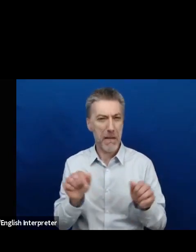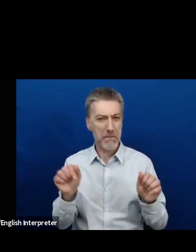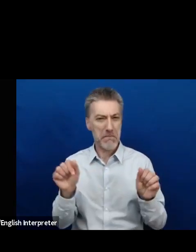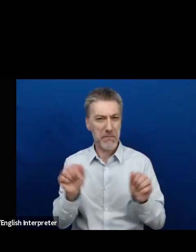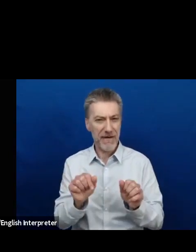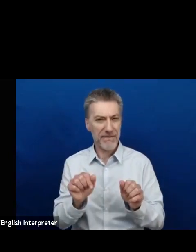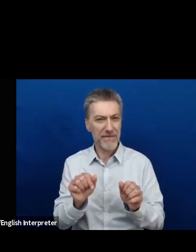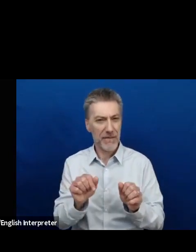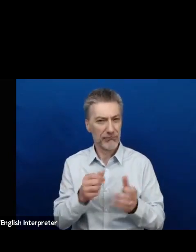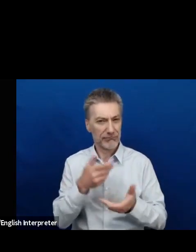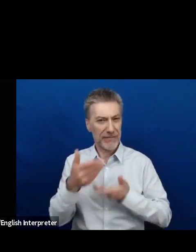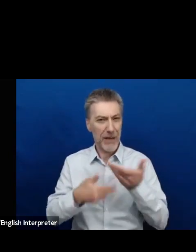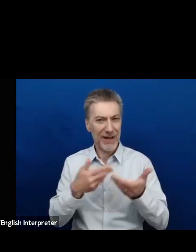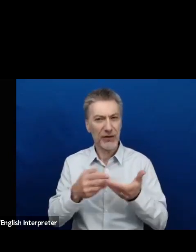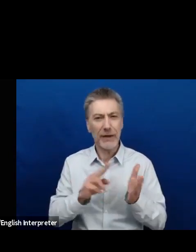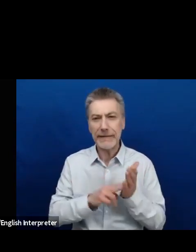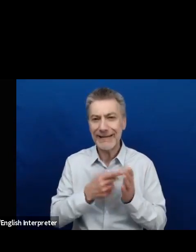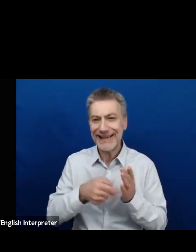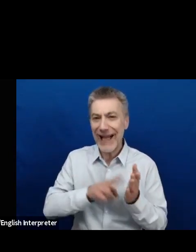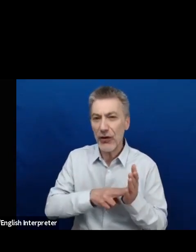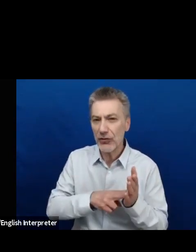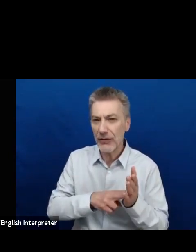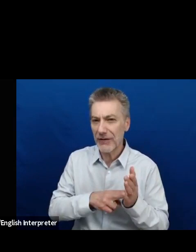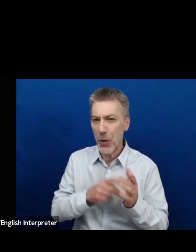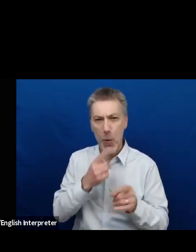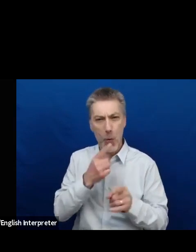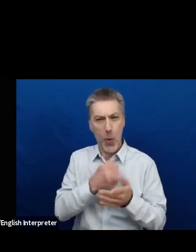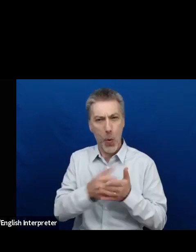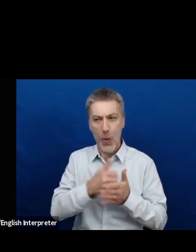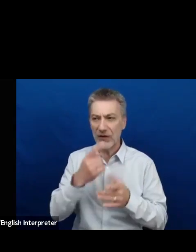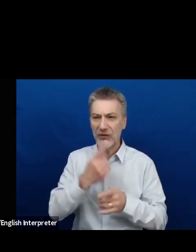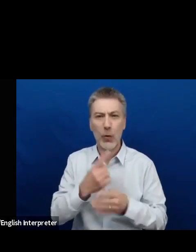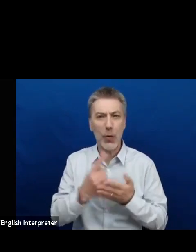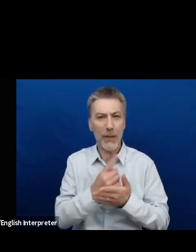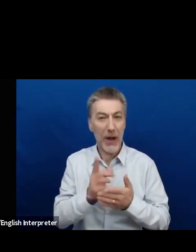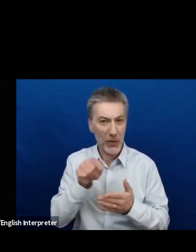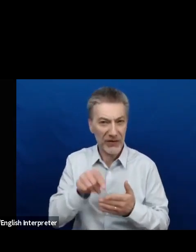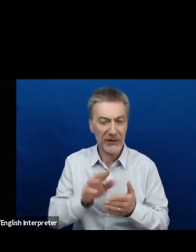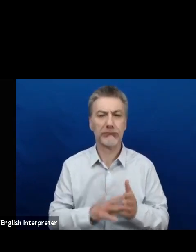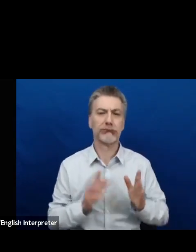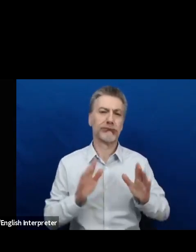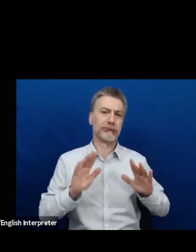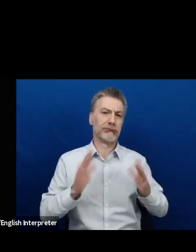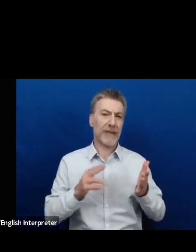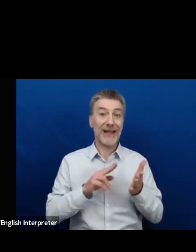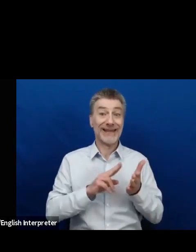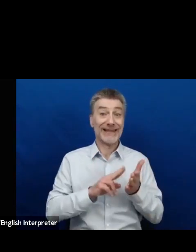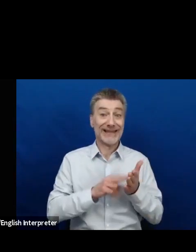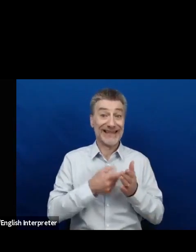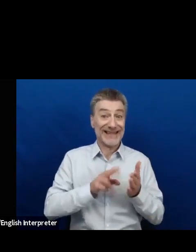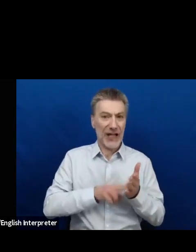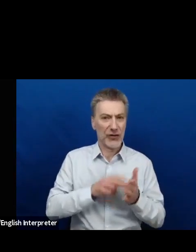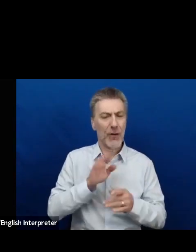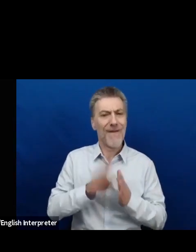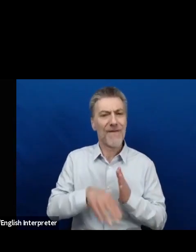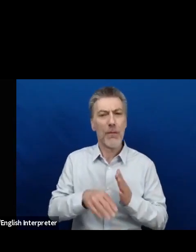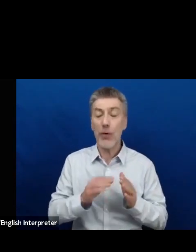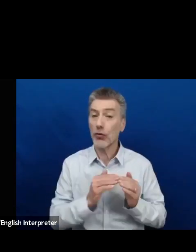with H system of sovereign states that came in to being in Europe in 1648 with the Treaty of Westphalia. This